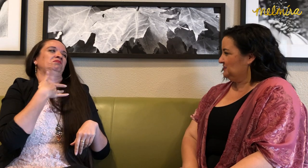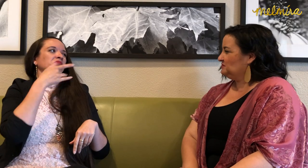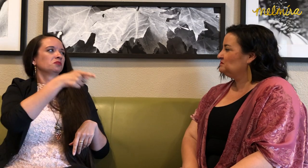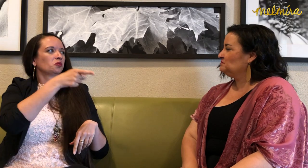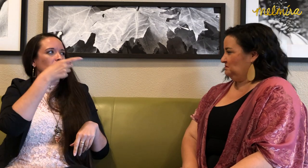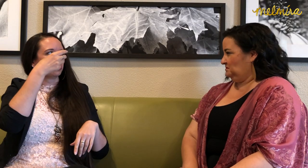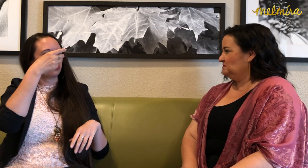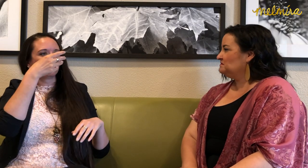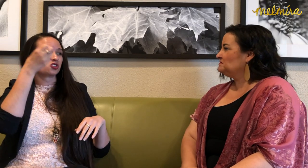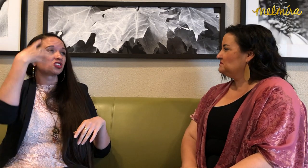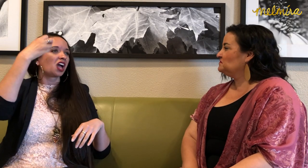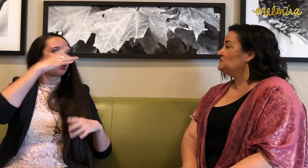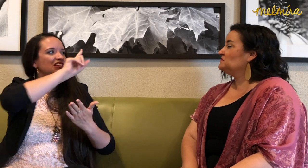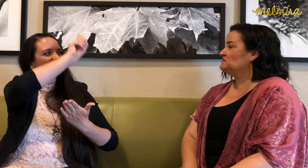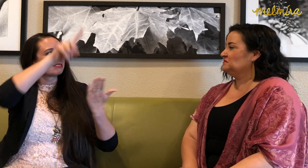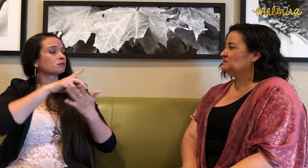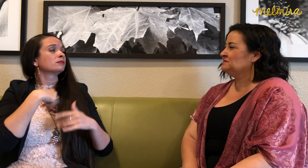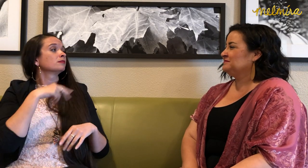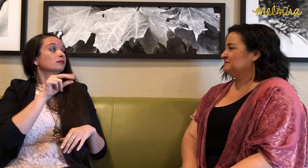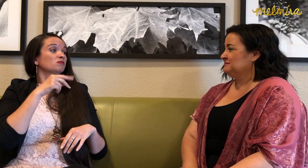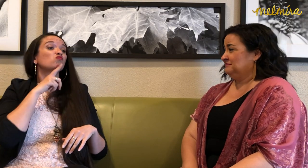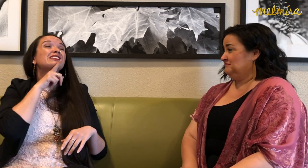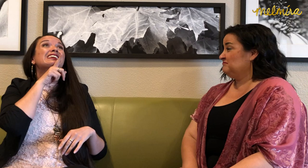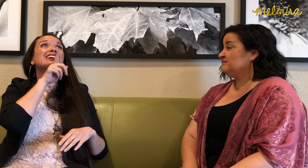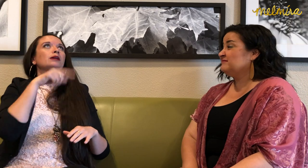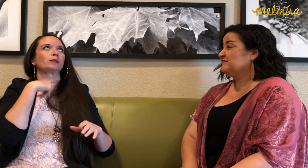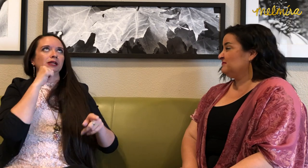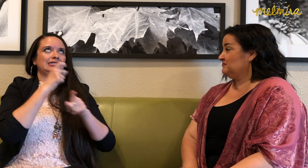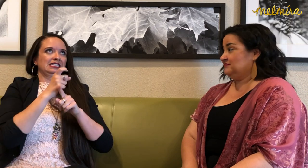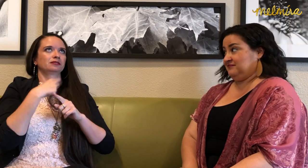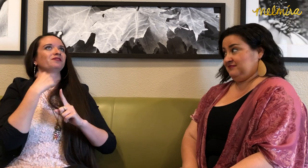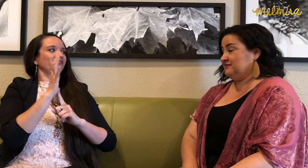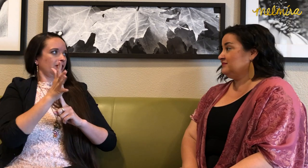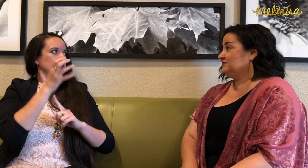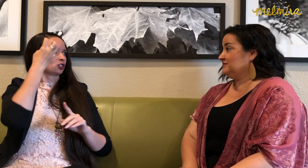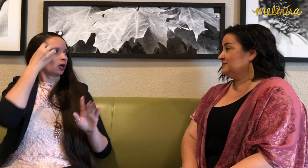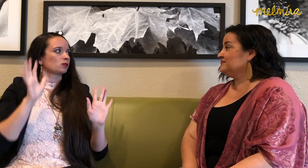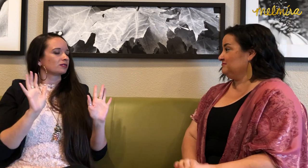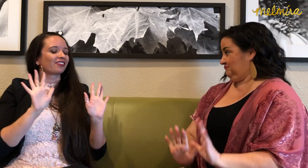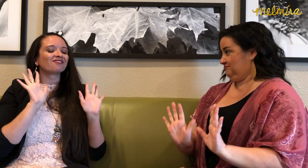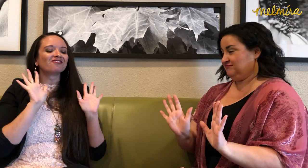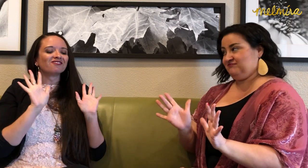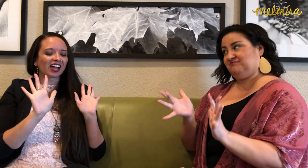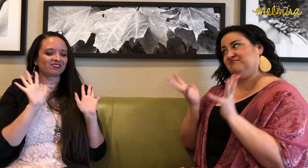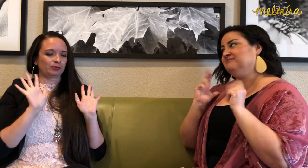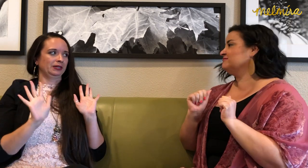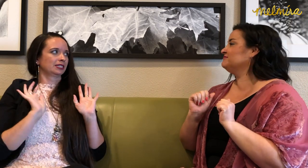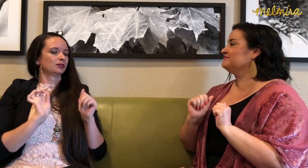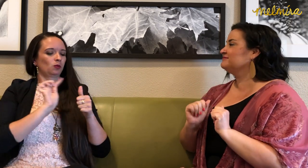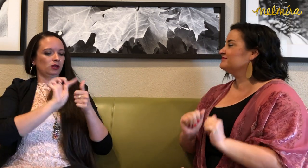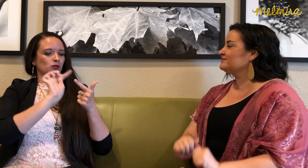People might think it takes me hours to shower, but I'm not kidding, it only takes me five minutes.